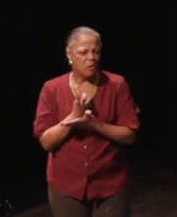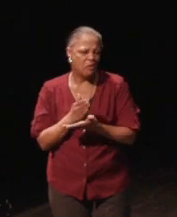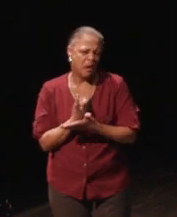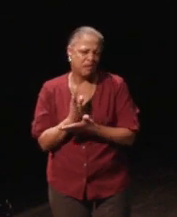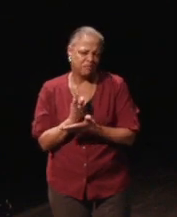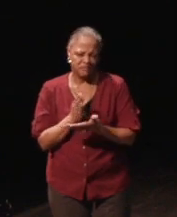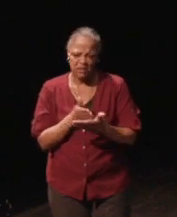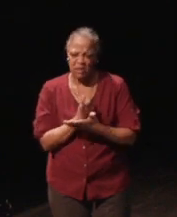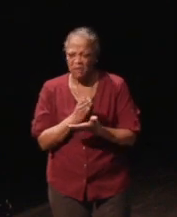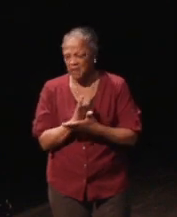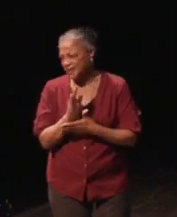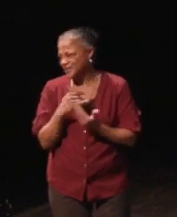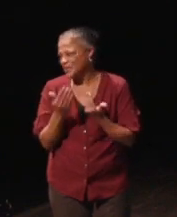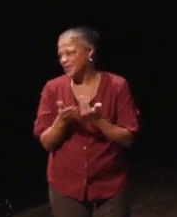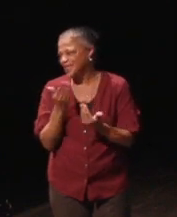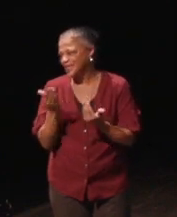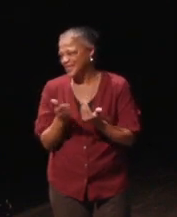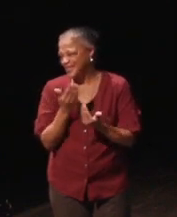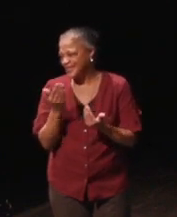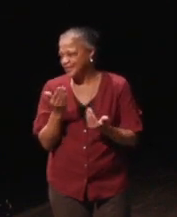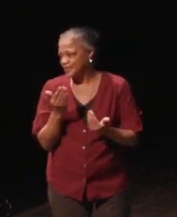it's just so easy and it's easy than to